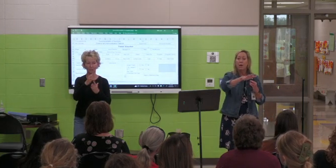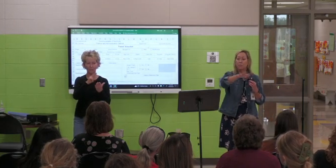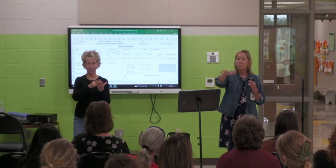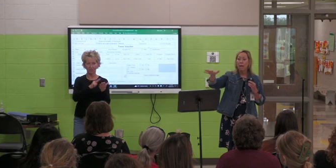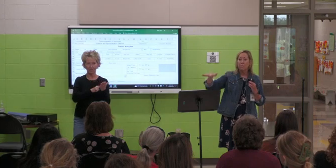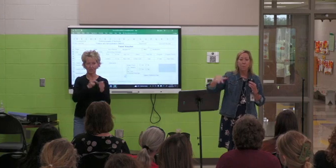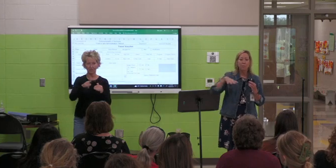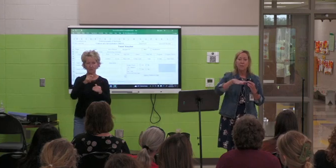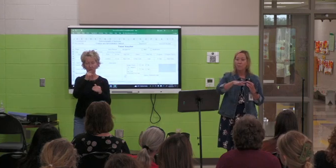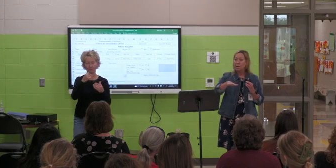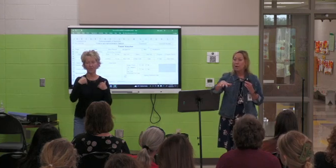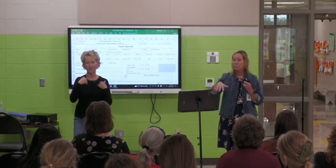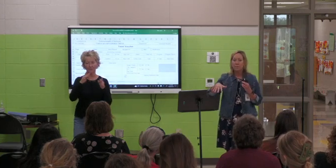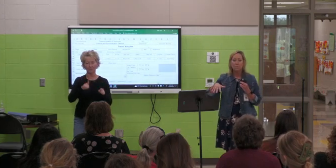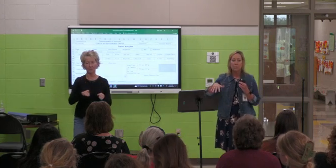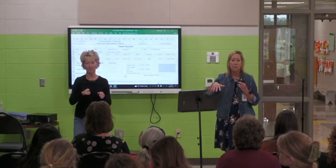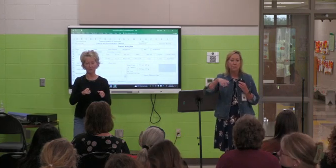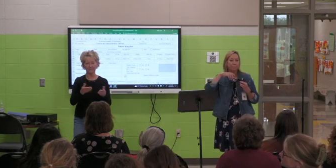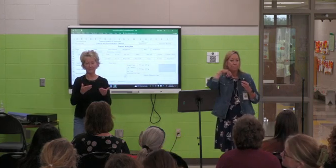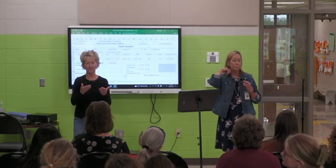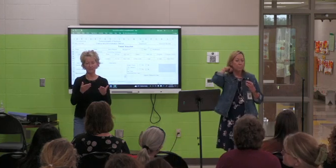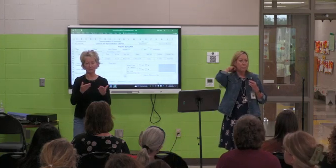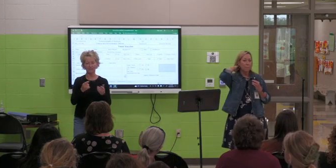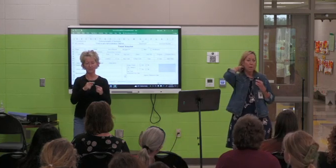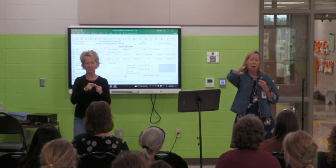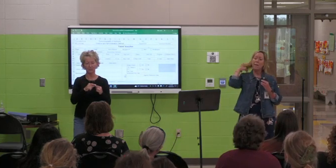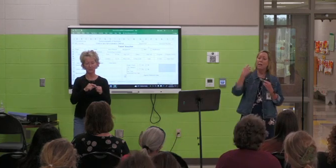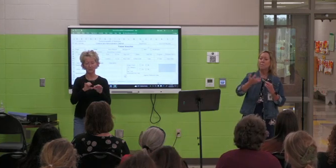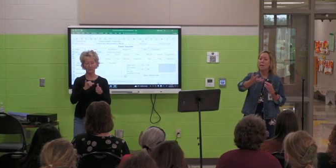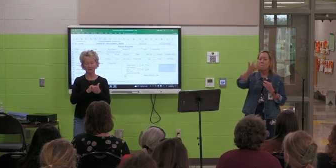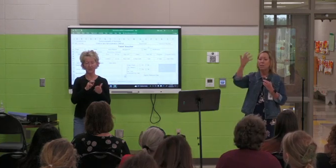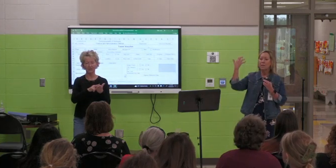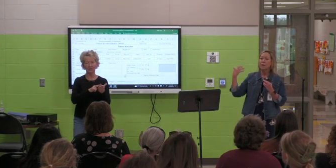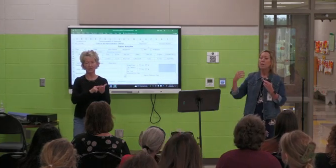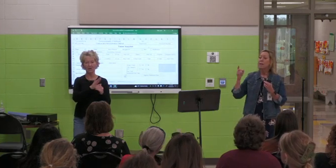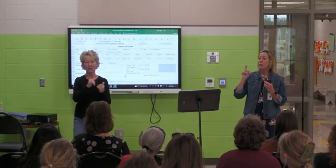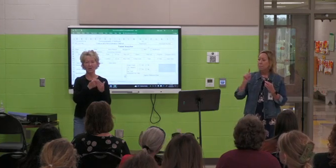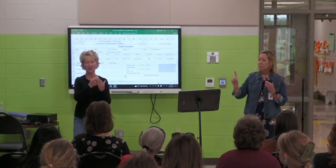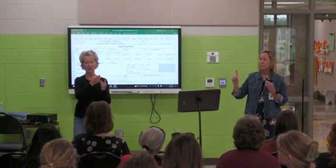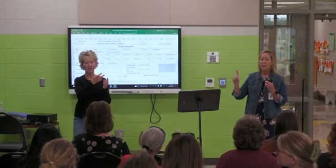all don't have a person here on campus that's doing it all that comes out of personnel comes